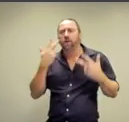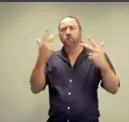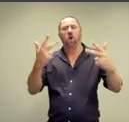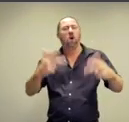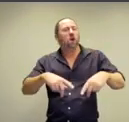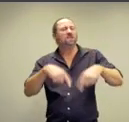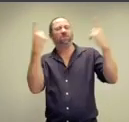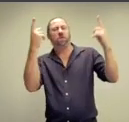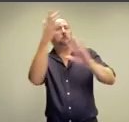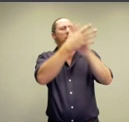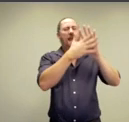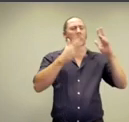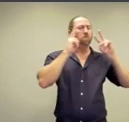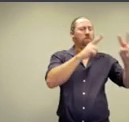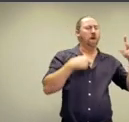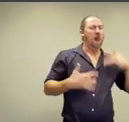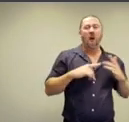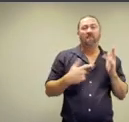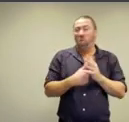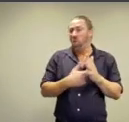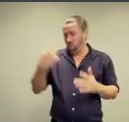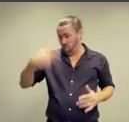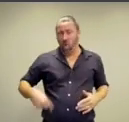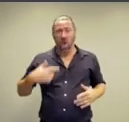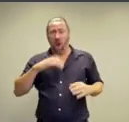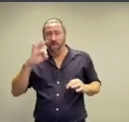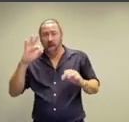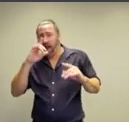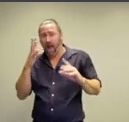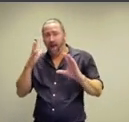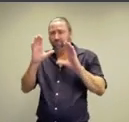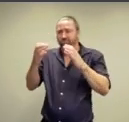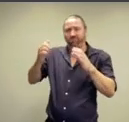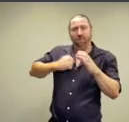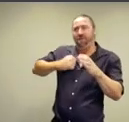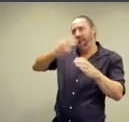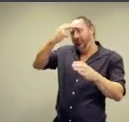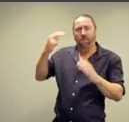eradicate or any meaning at all,' as Polhemus explained, 'stylistically